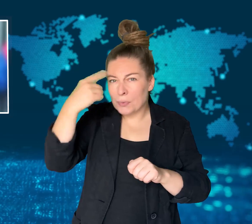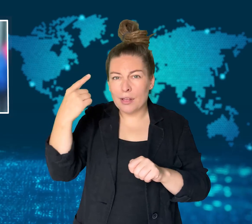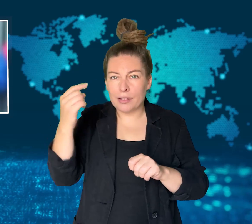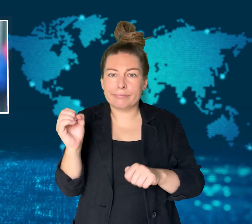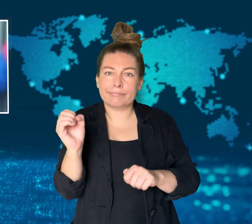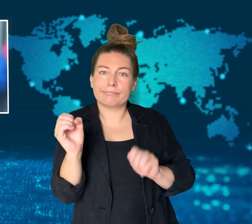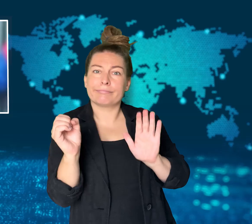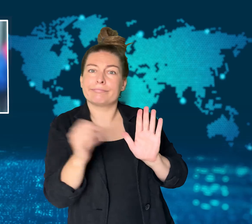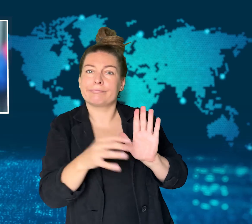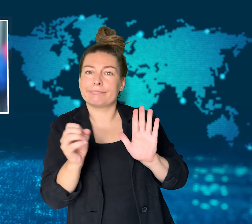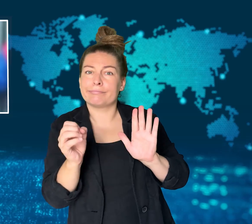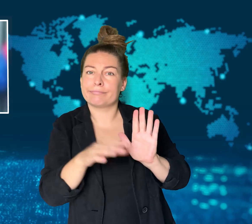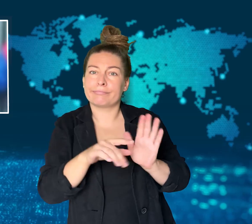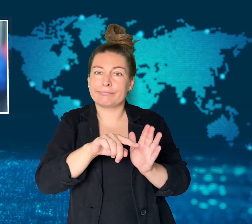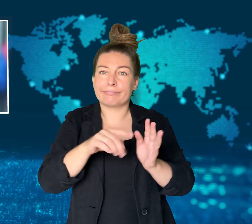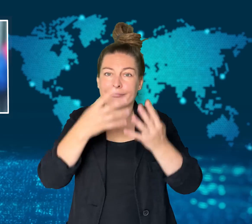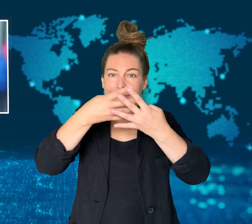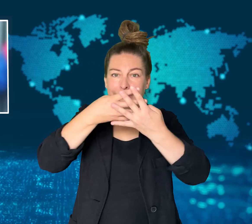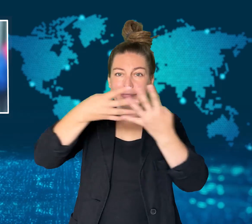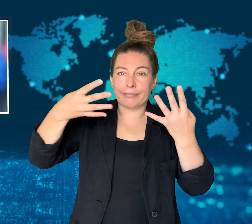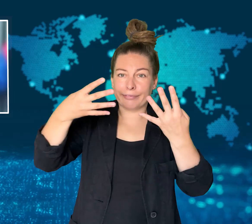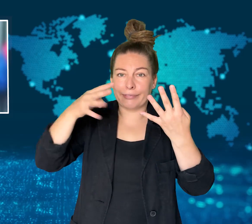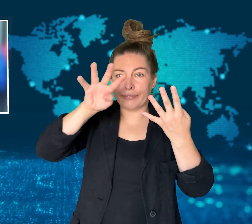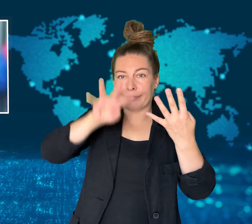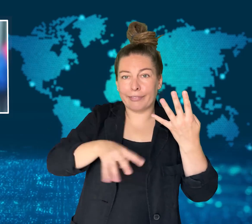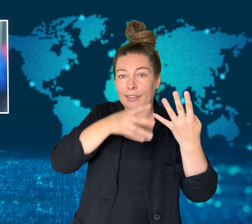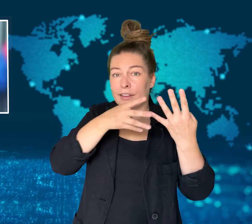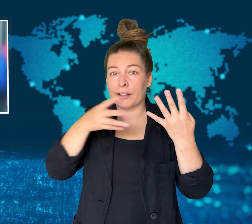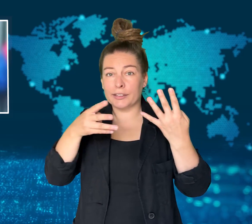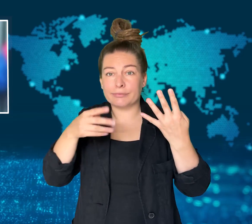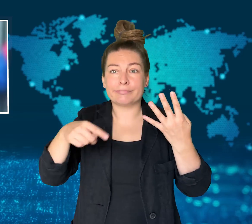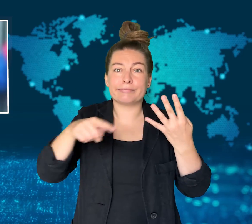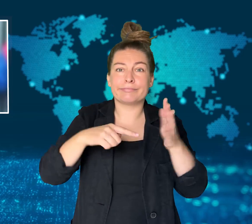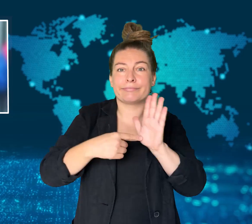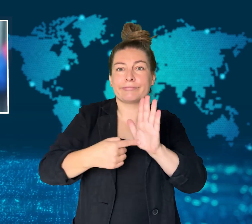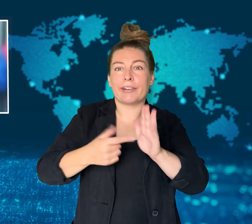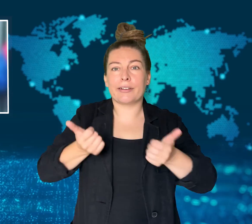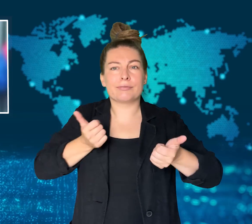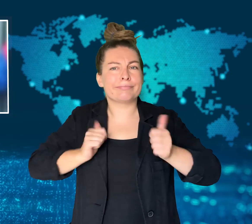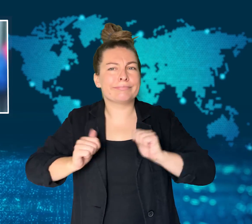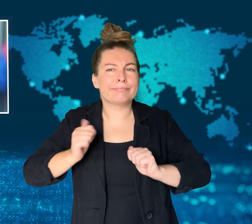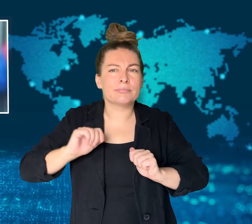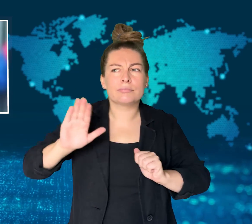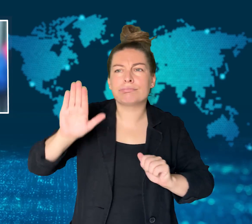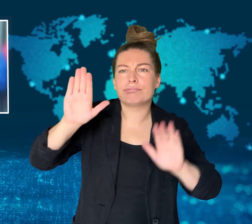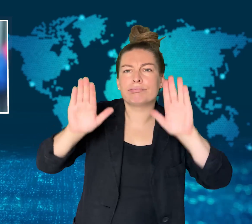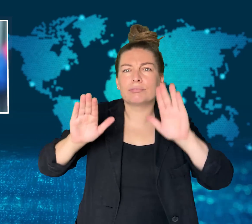They pretended to auction them to the highest bidder.